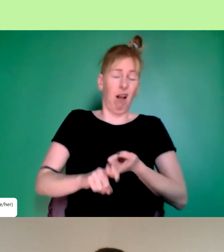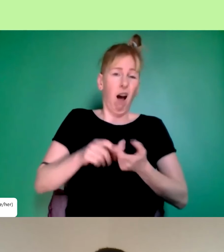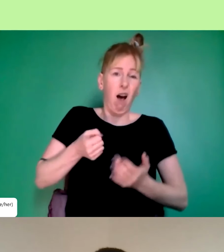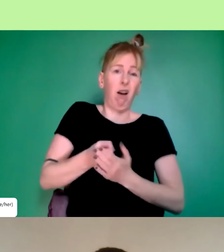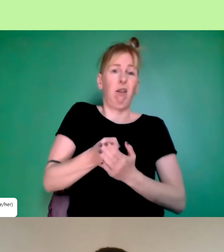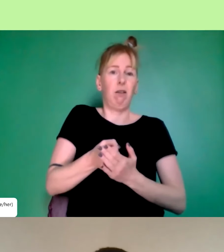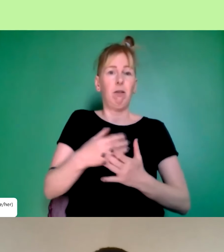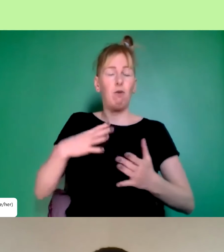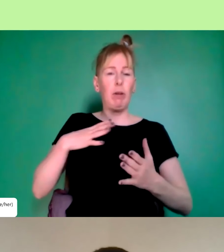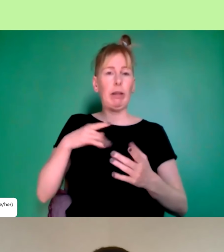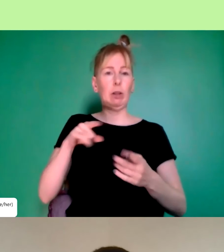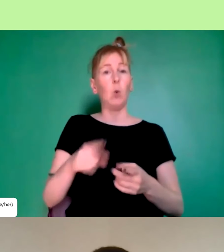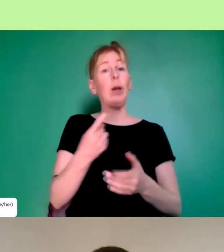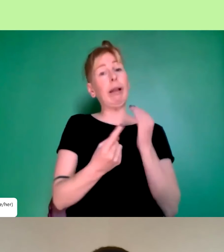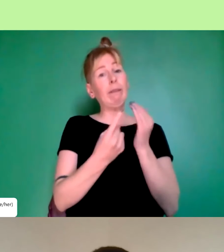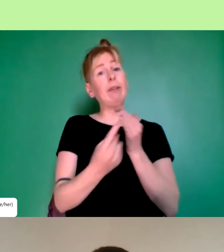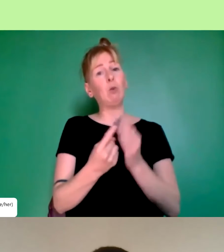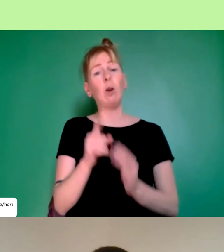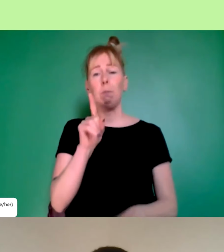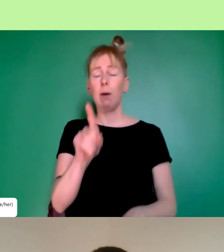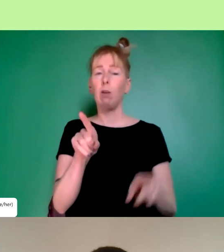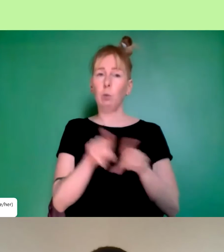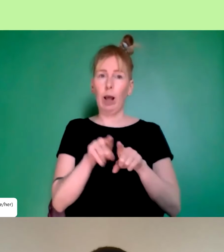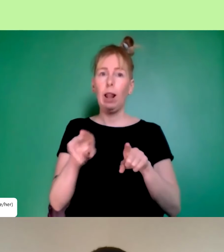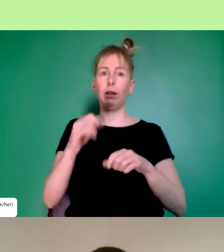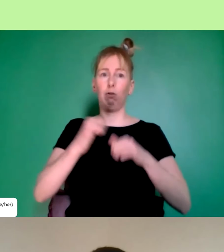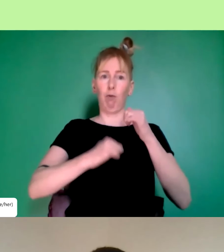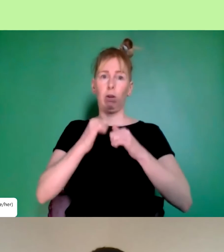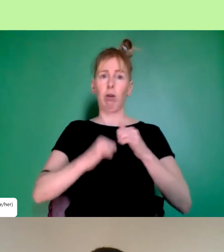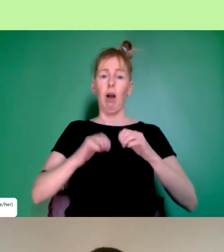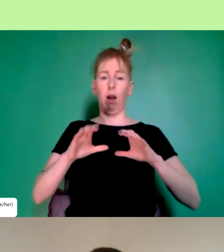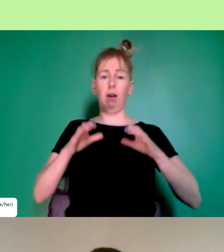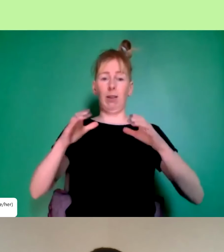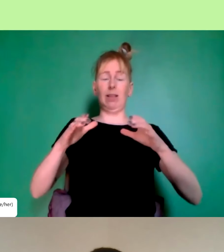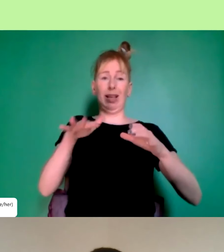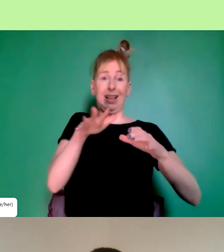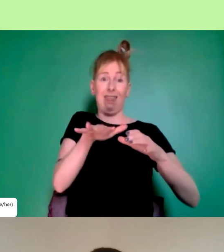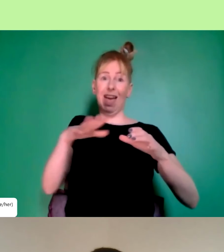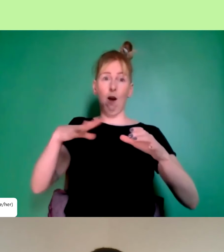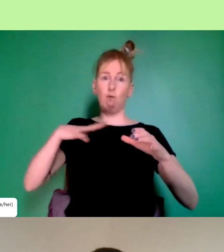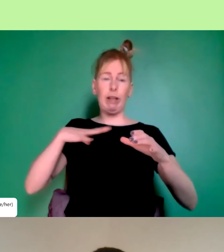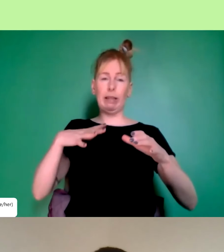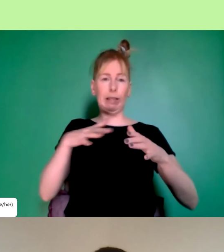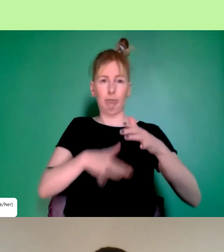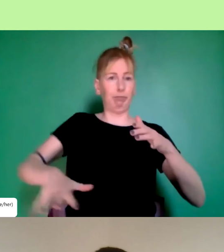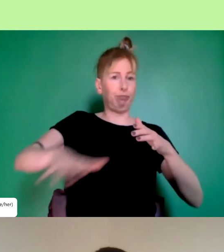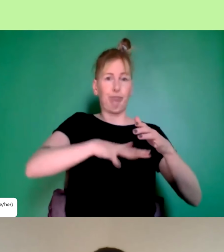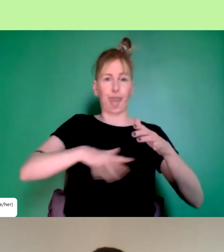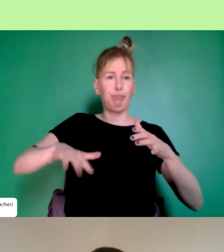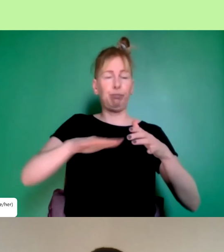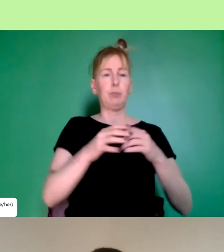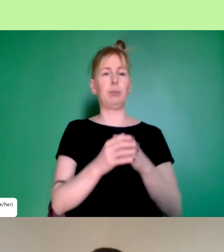but it's also separate. And I, I mean, care and resentment is an interesting